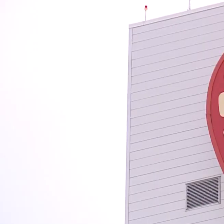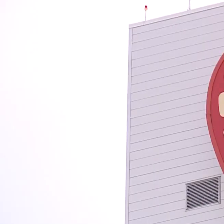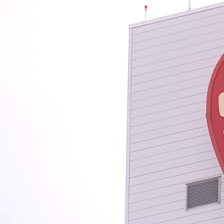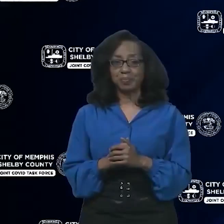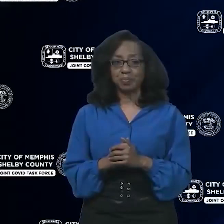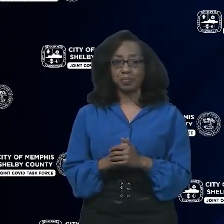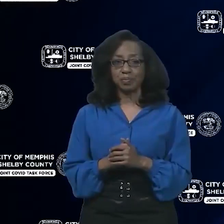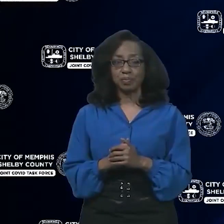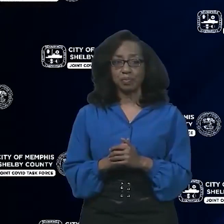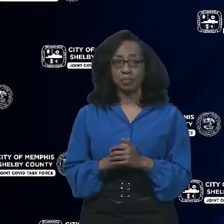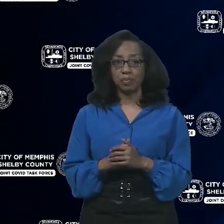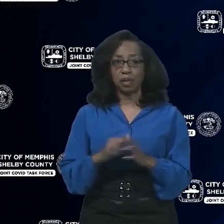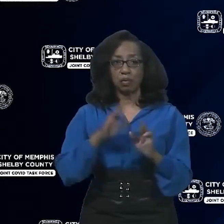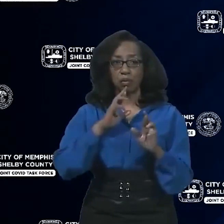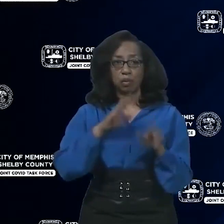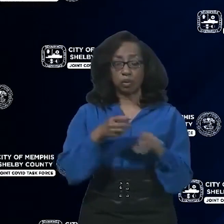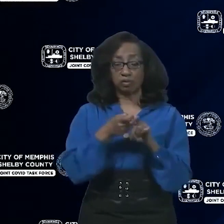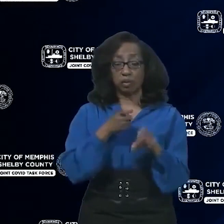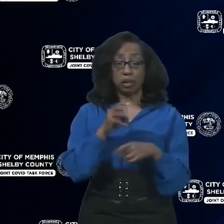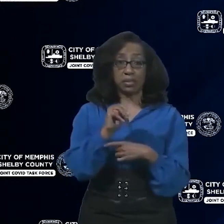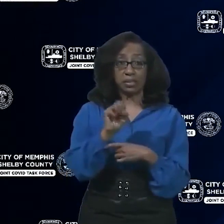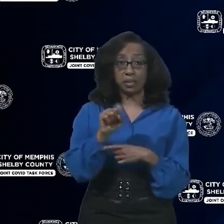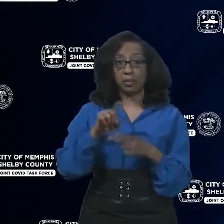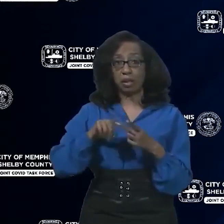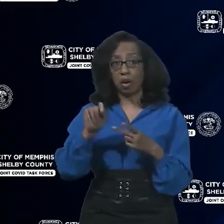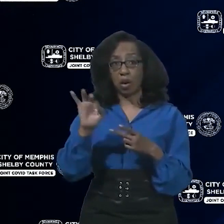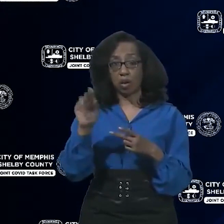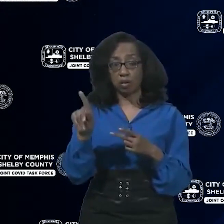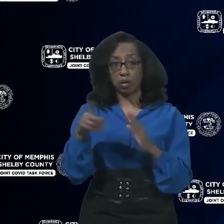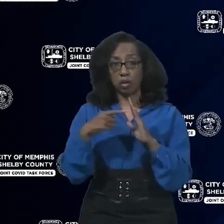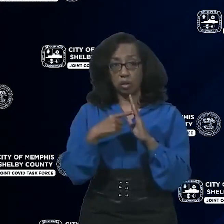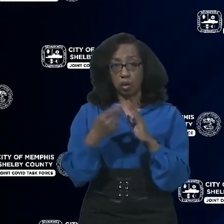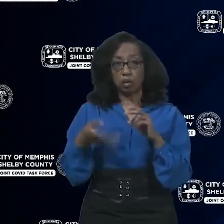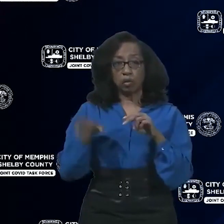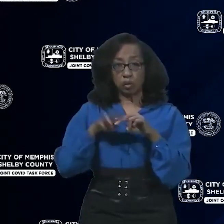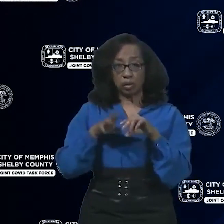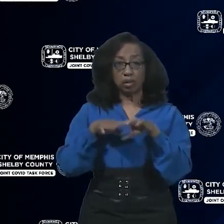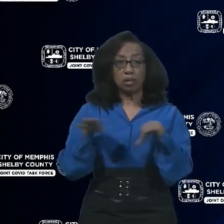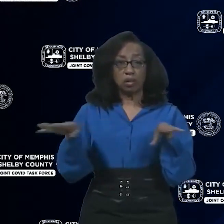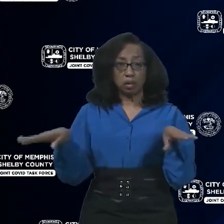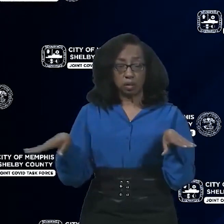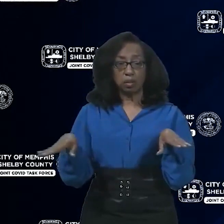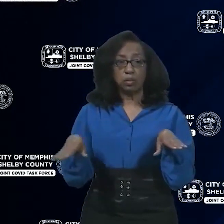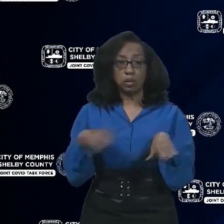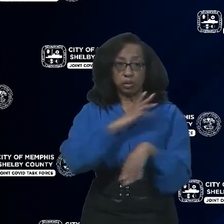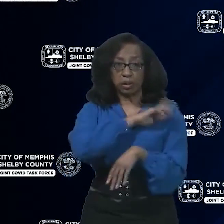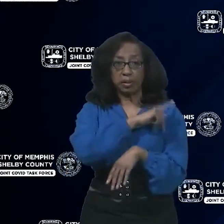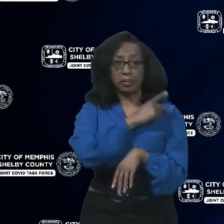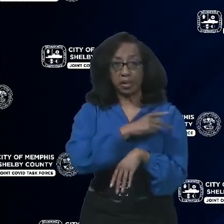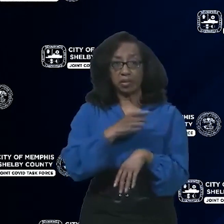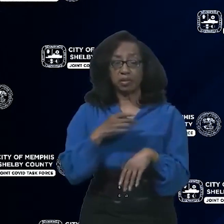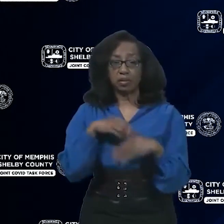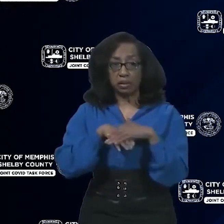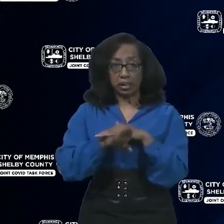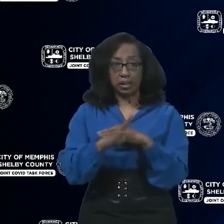CASES NOW INVOLVE CHILDREN. DOCTOR NICK HIGHSMITH THE MEDICAL DIRECTOR OF INFECTION PREVENTION AT LE BON OR HAS SEEN AN INCREASE IN MEMPHIS